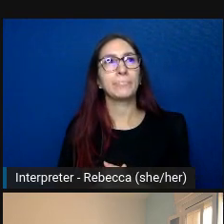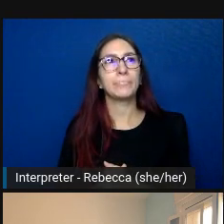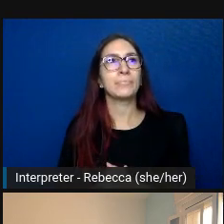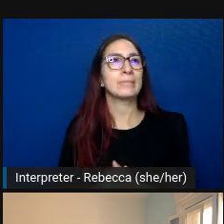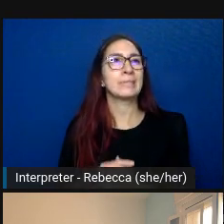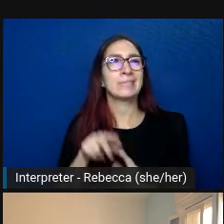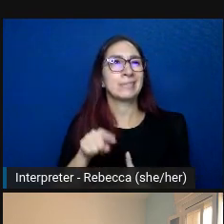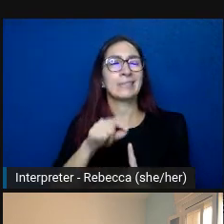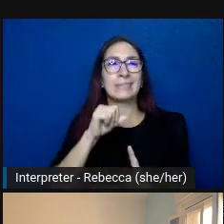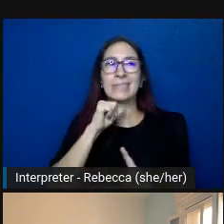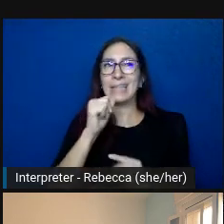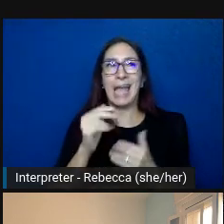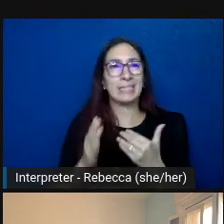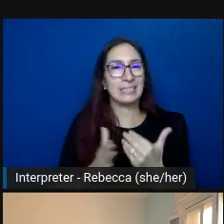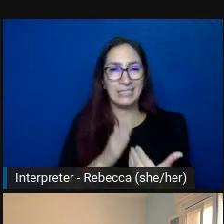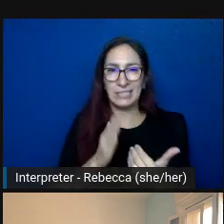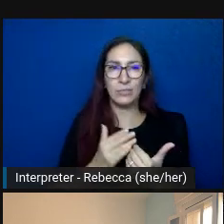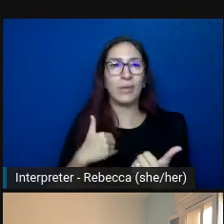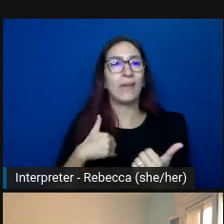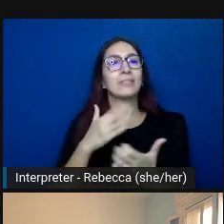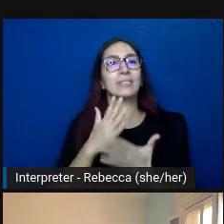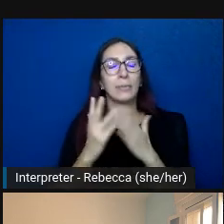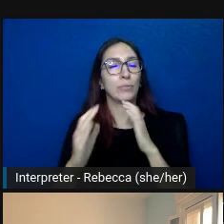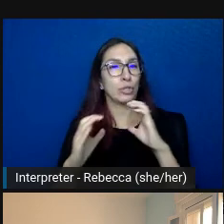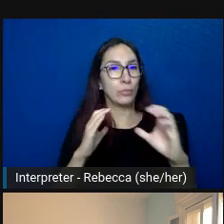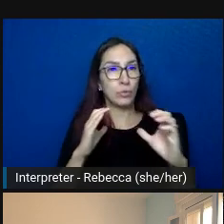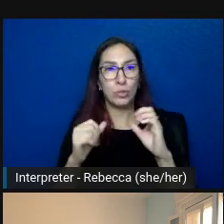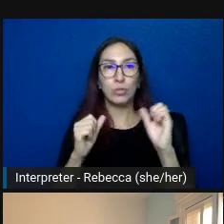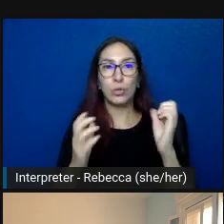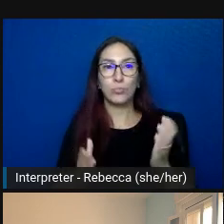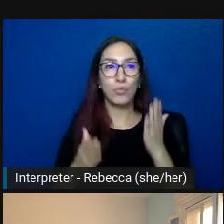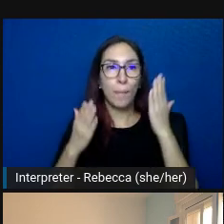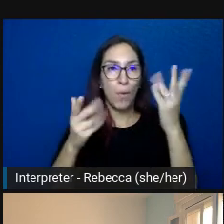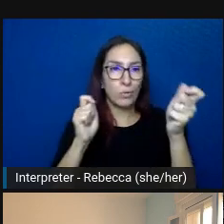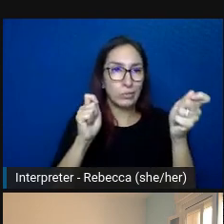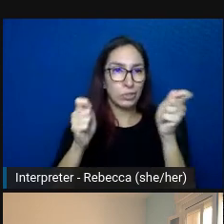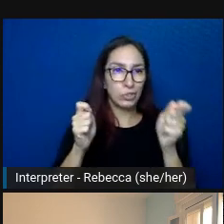We had some communications, you could propose changes, but you have to send them by email.